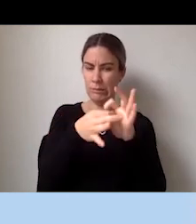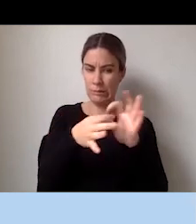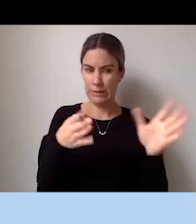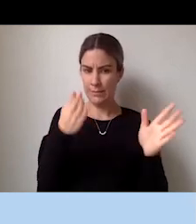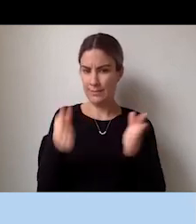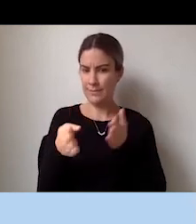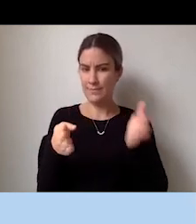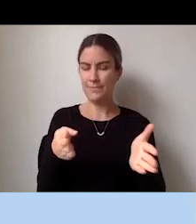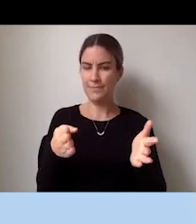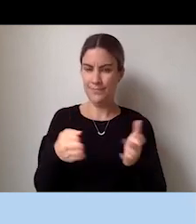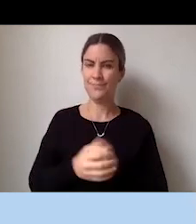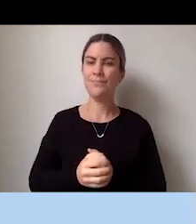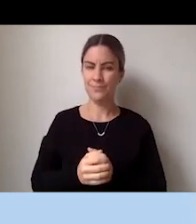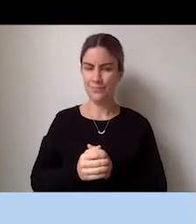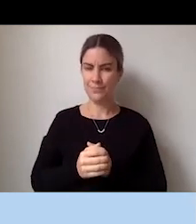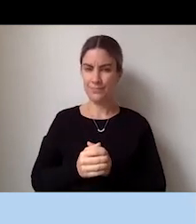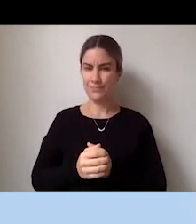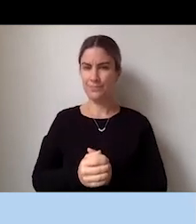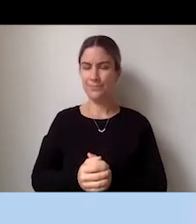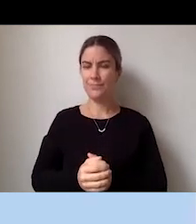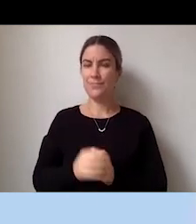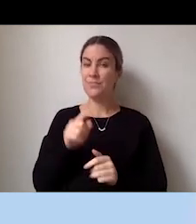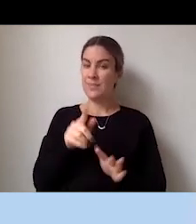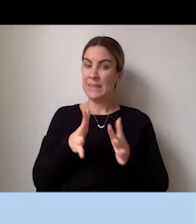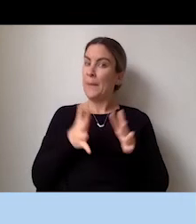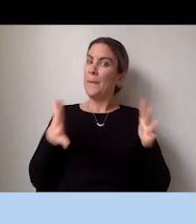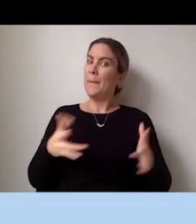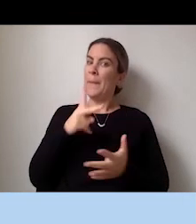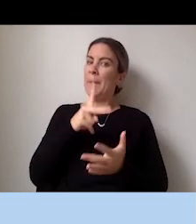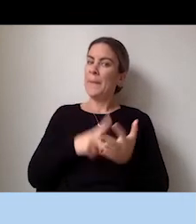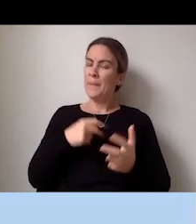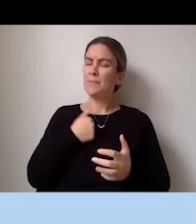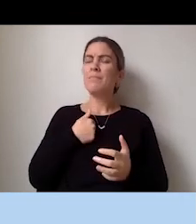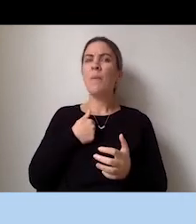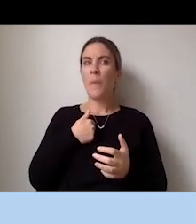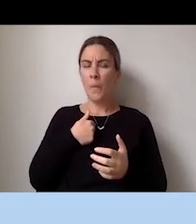it has been a big part of my inspiration for me, thinking about